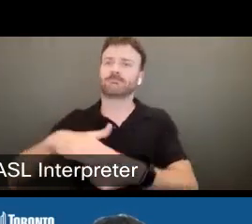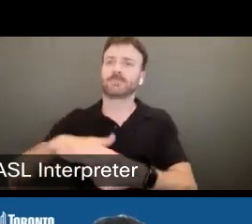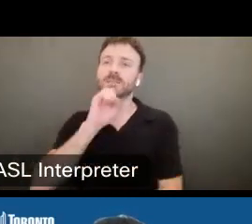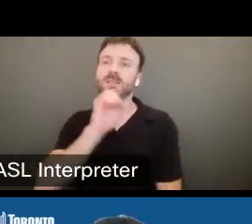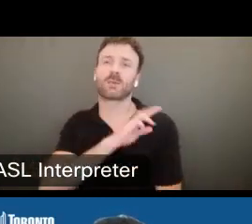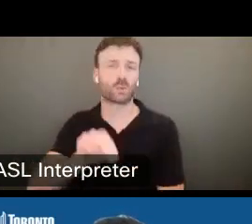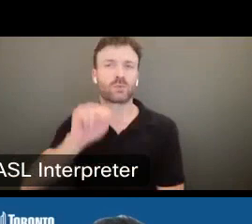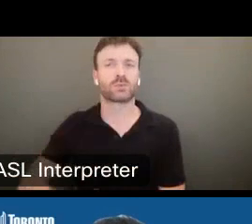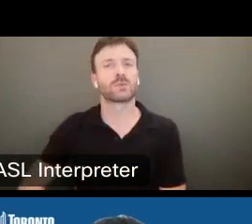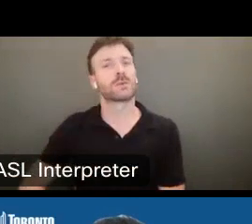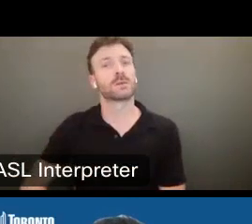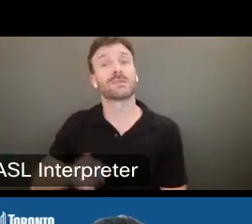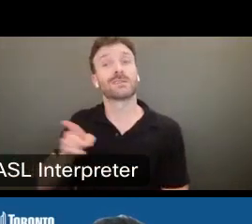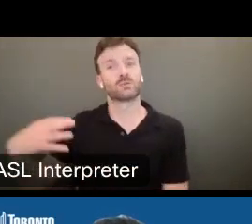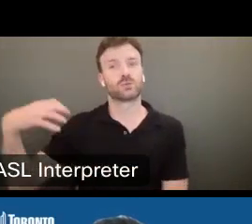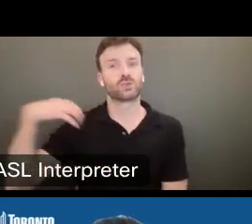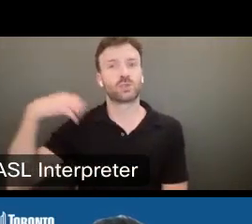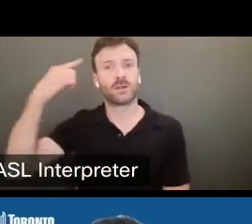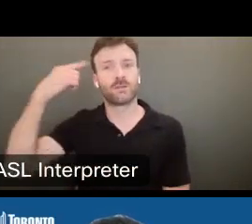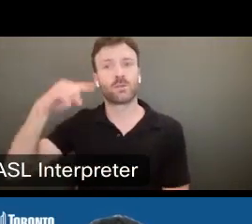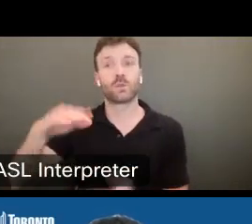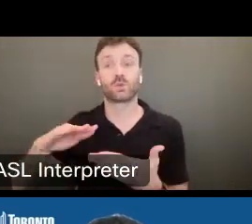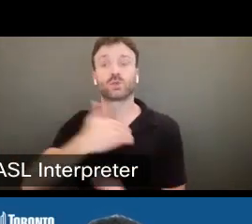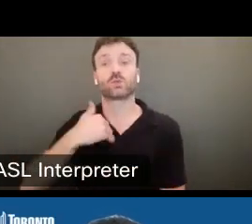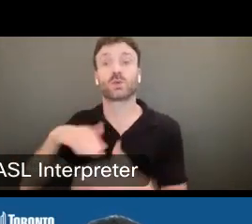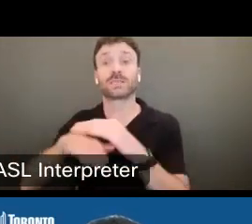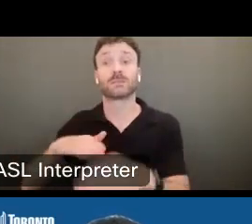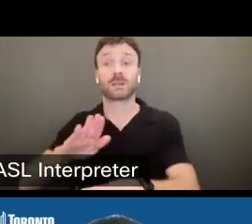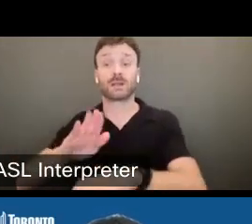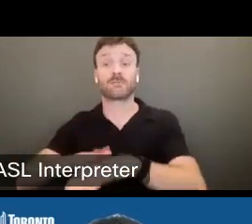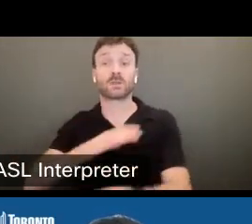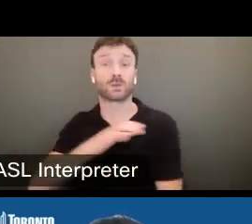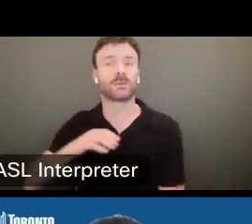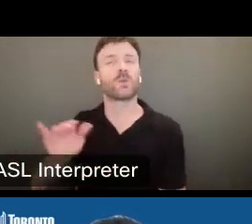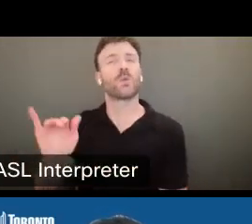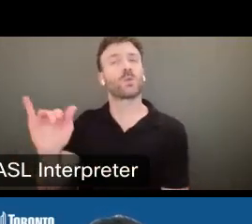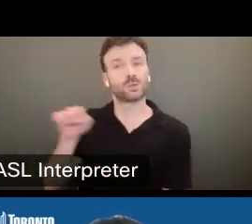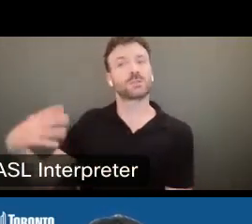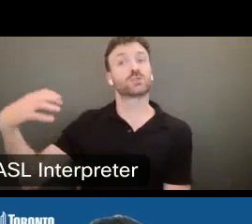He is the Chair of the Toronto Accessibility Advisory Committee and also the chair of the Toronto Transit Commission.